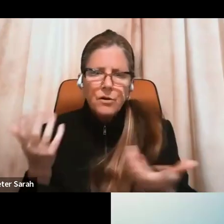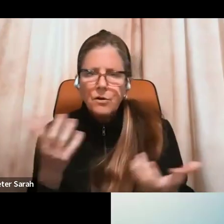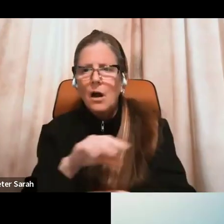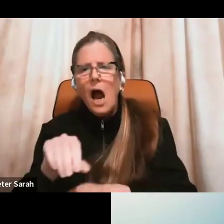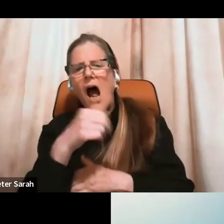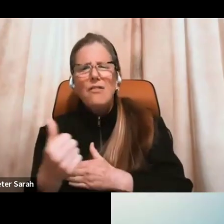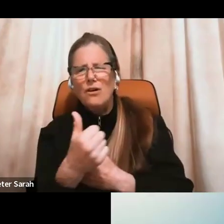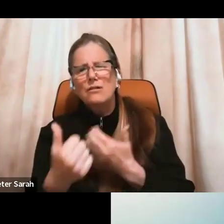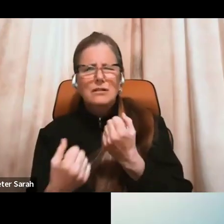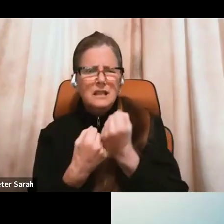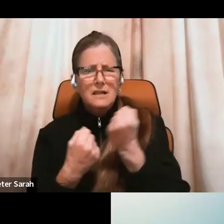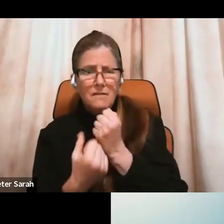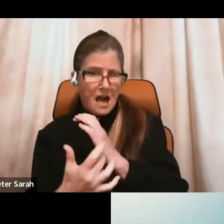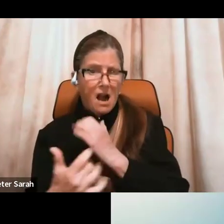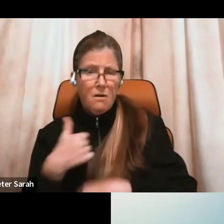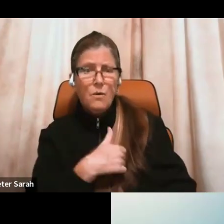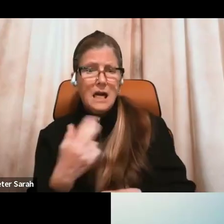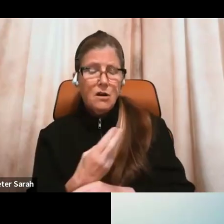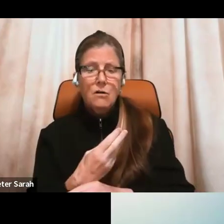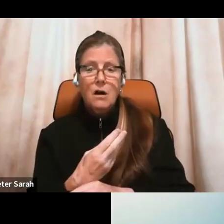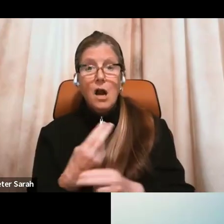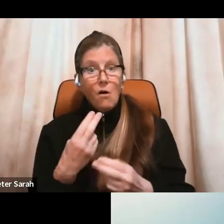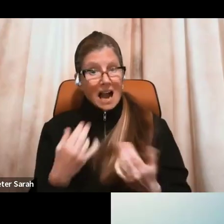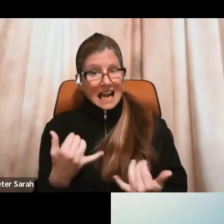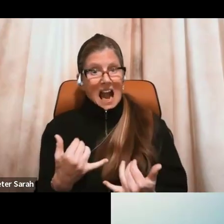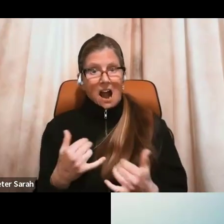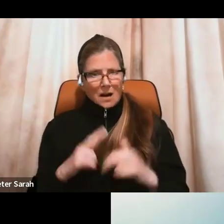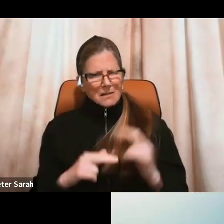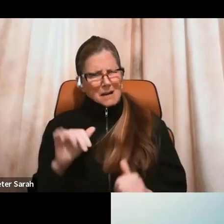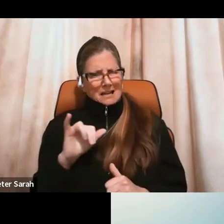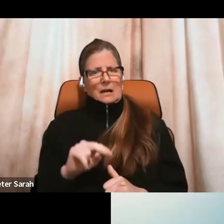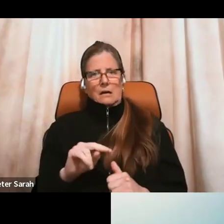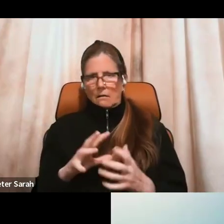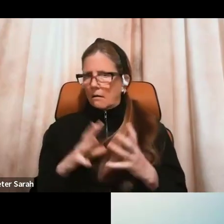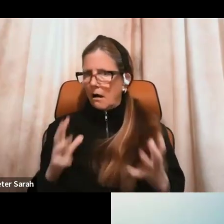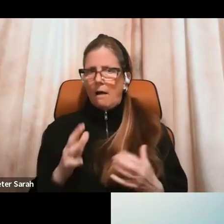technology that we use. It's being built in right now. There's a lot that's being built in. I mean,